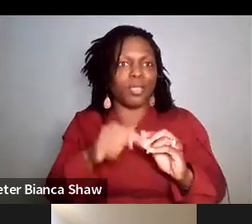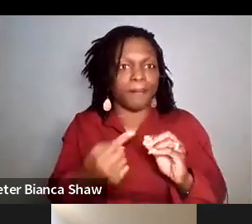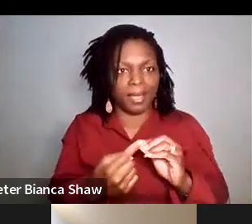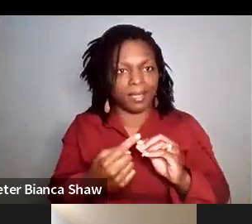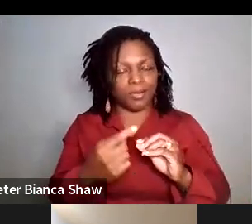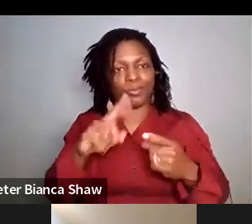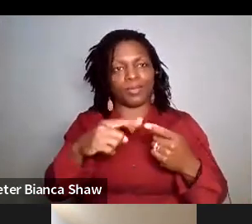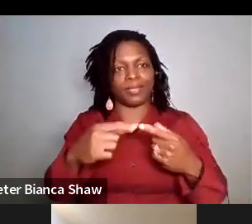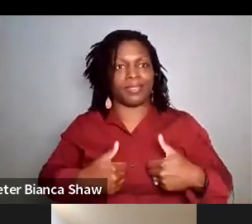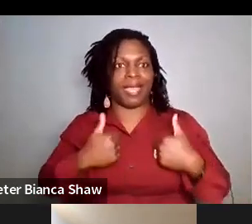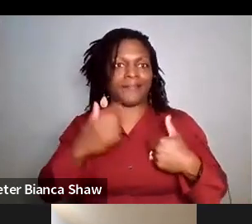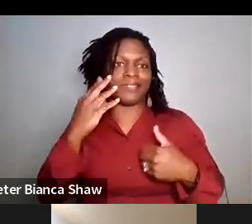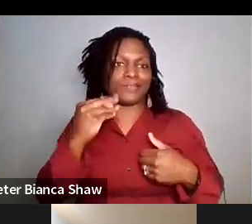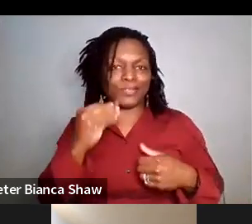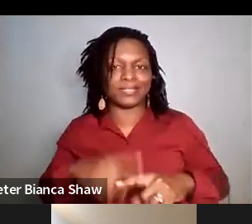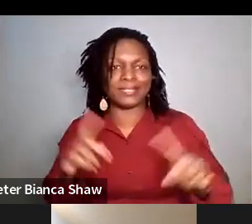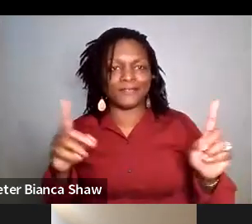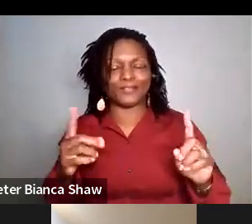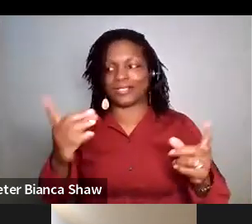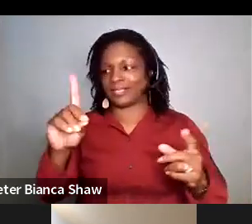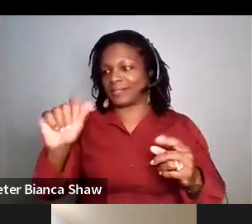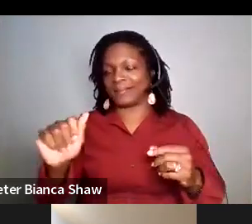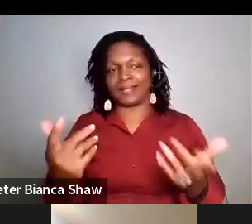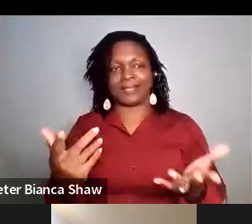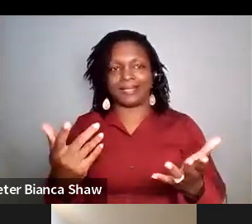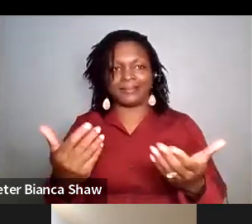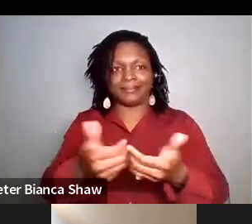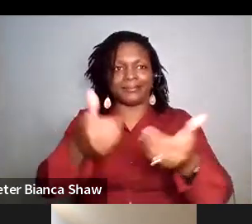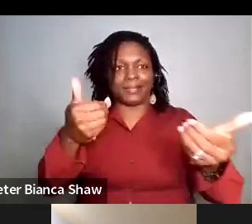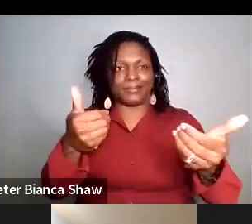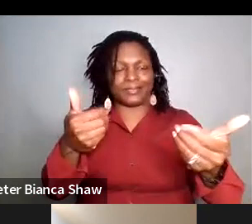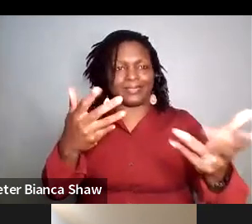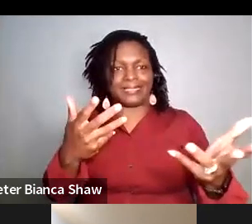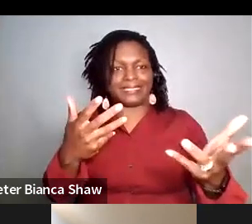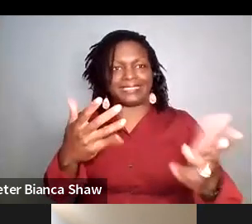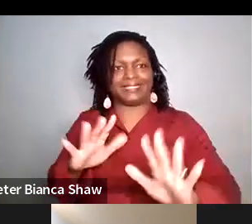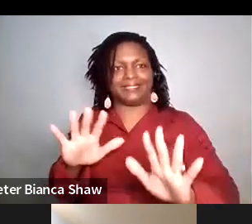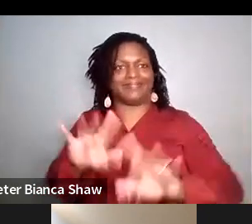Just because of something like disabilities. it's so in here to who you are, and how your family functions.